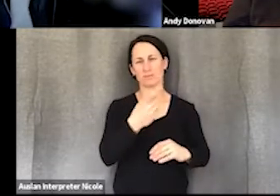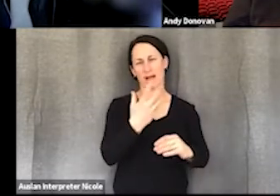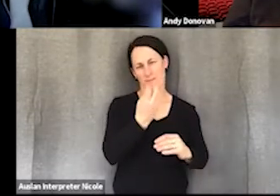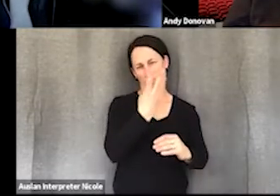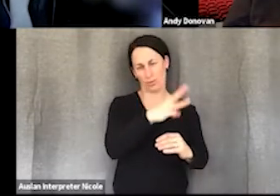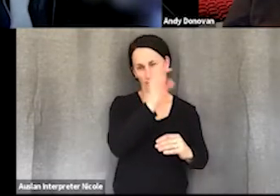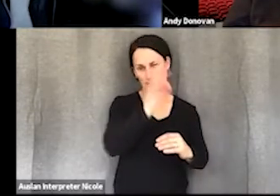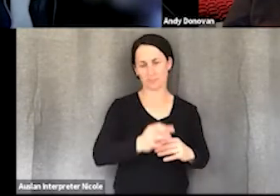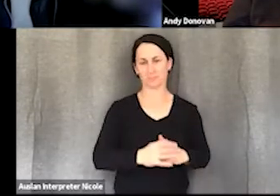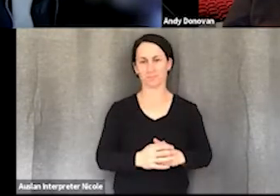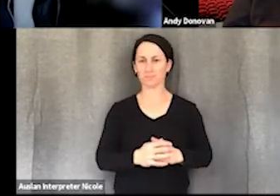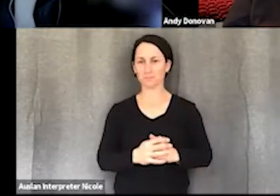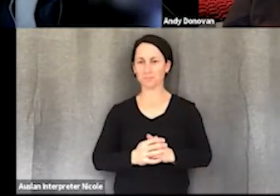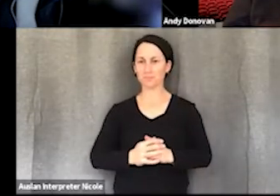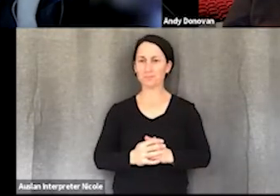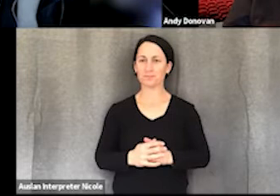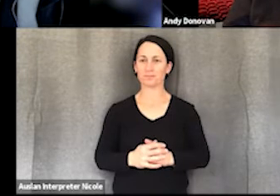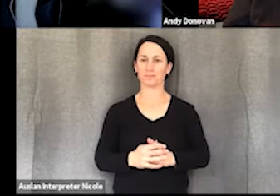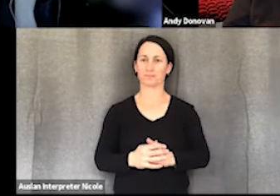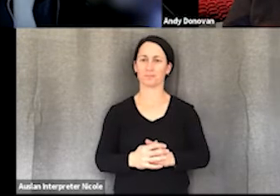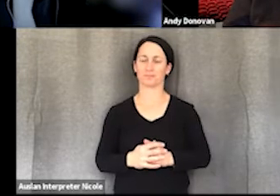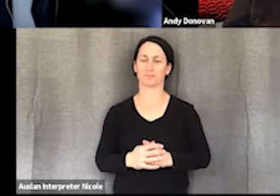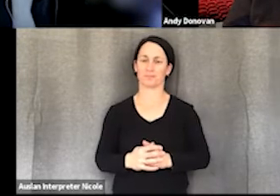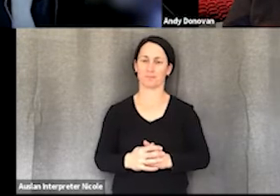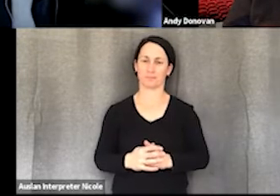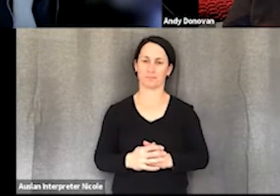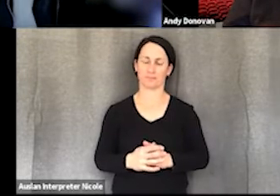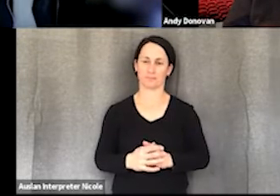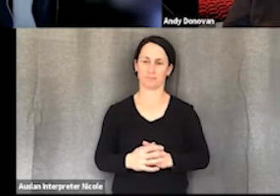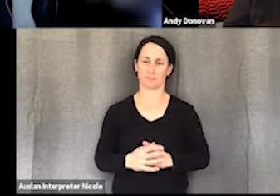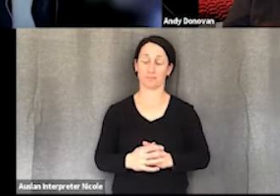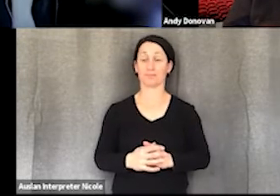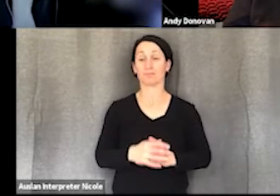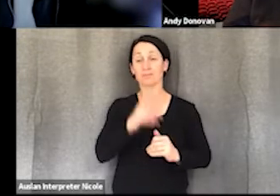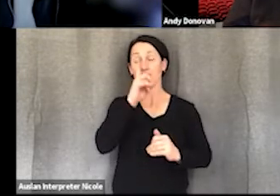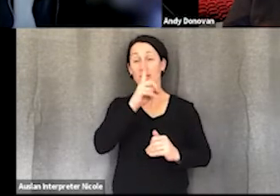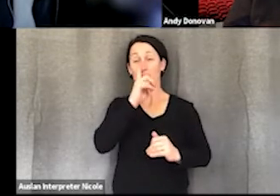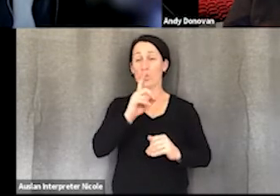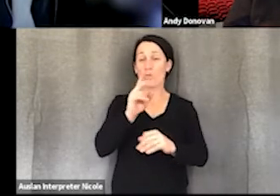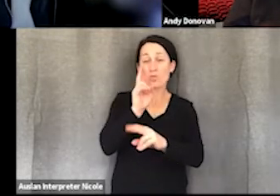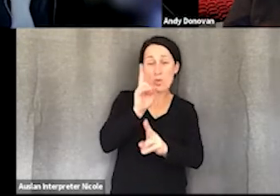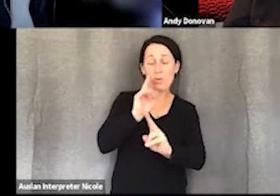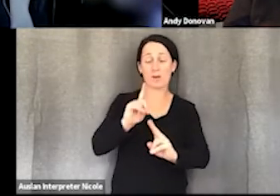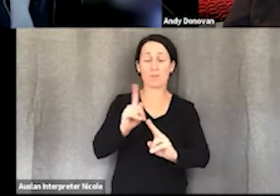people looking more commonly looking kind of next month or the month after next or kind